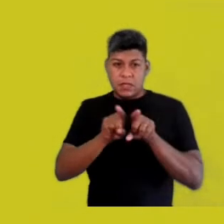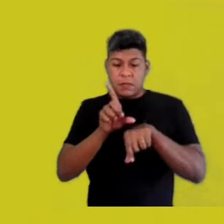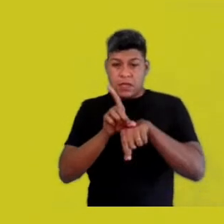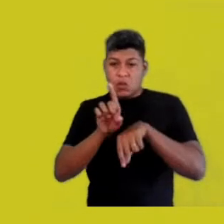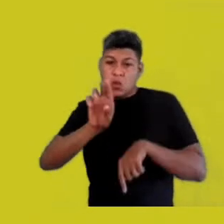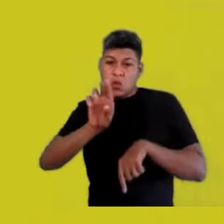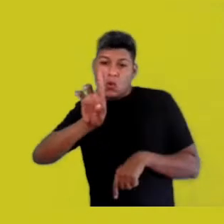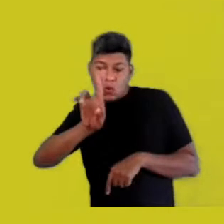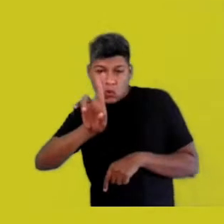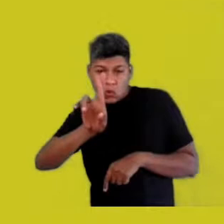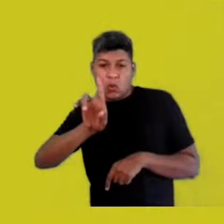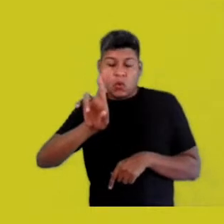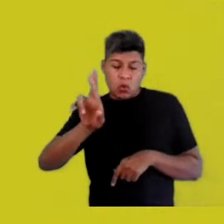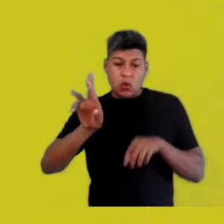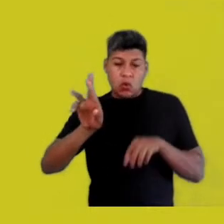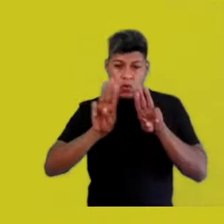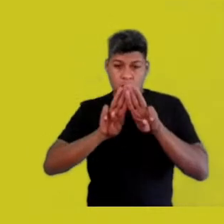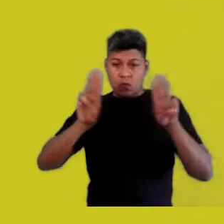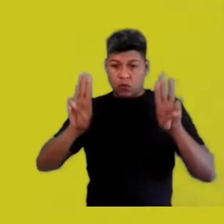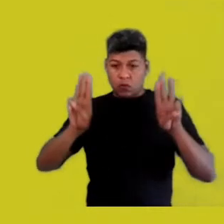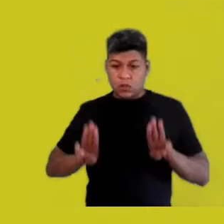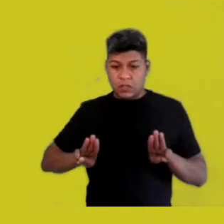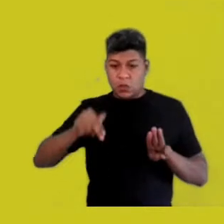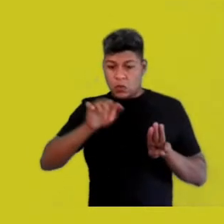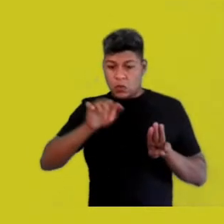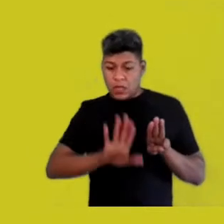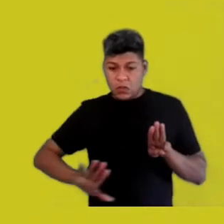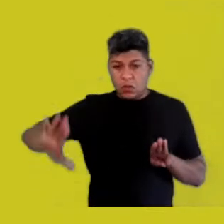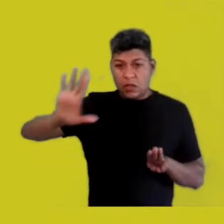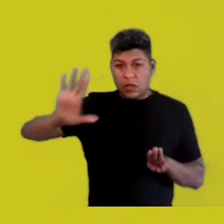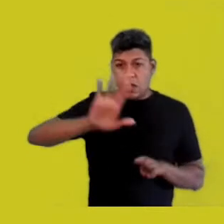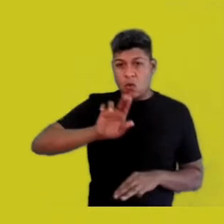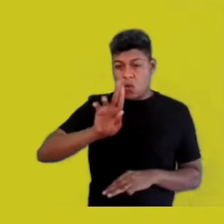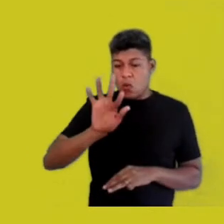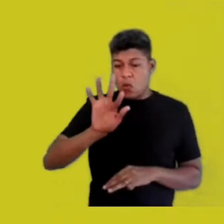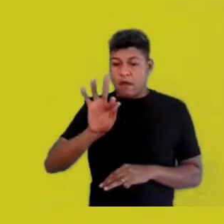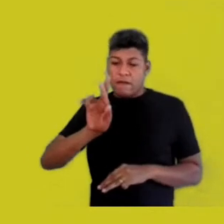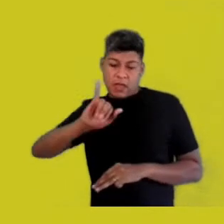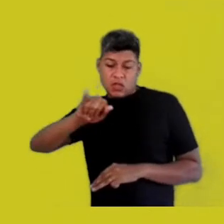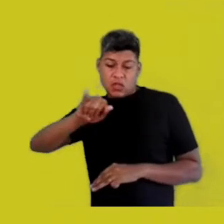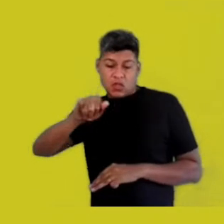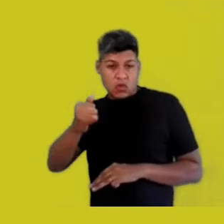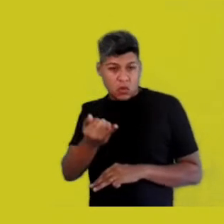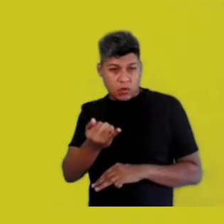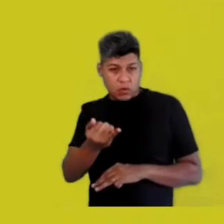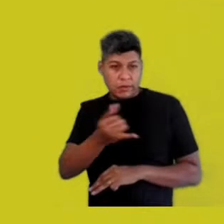at UFRJ’s National Museum. He’s a specialist in Native Ethnology